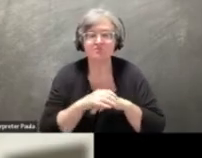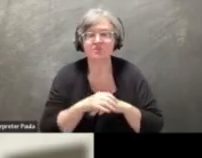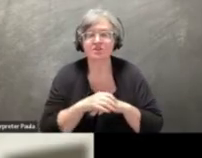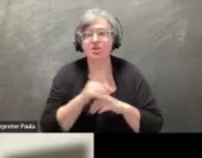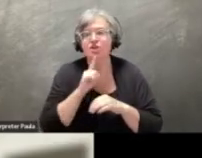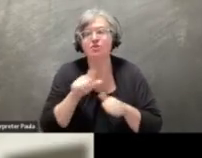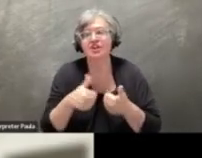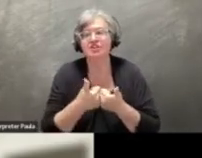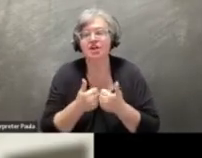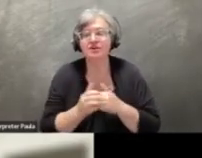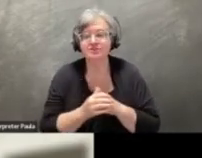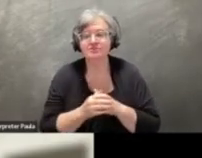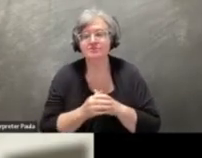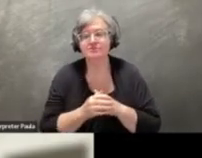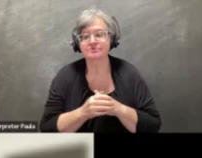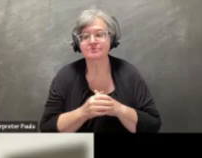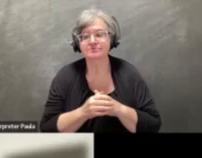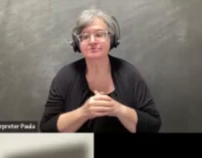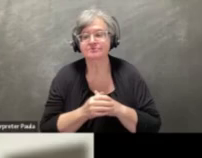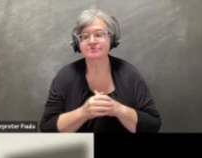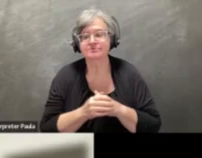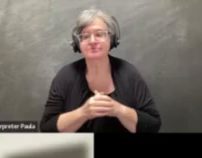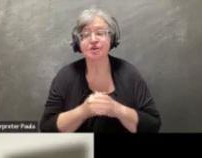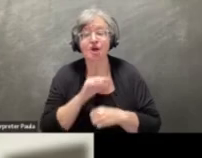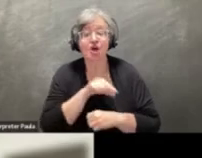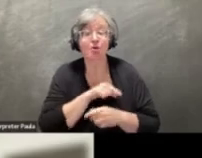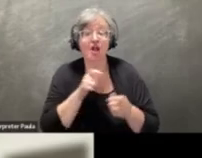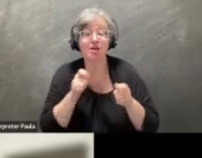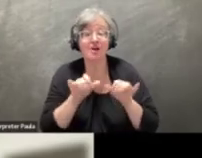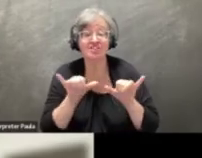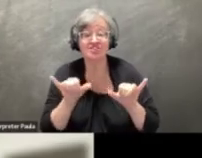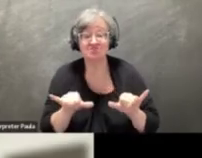challenging, because quality management systems are like,